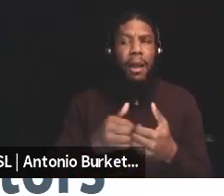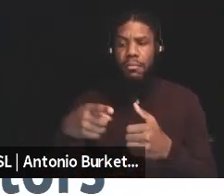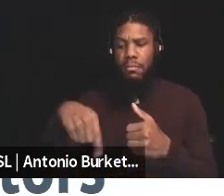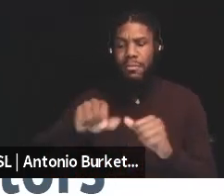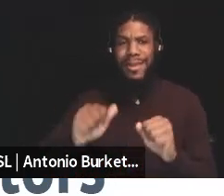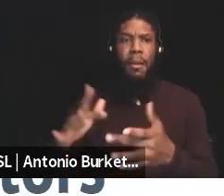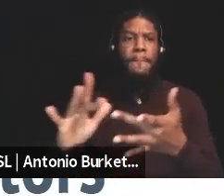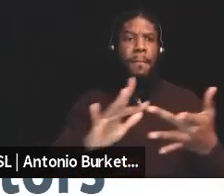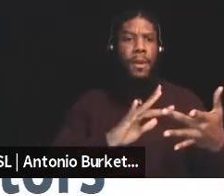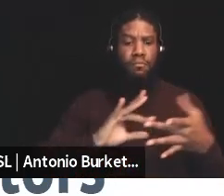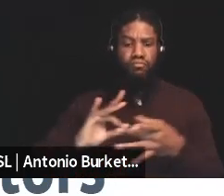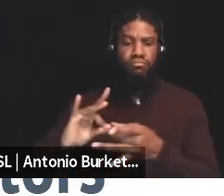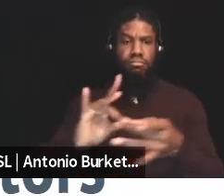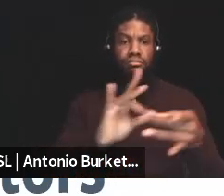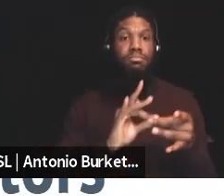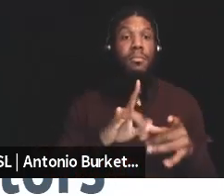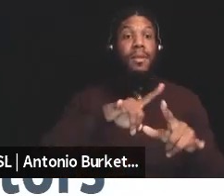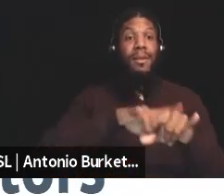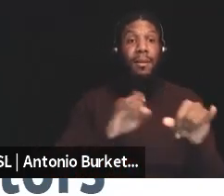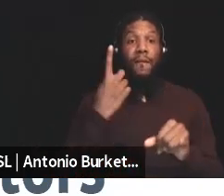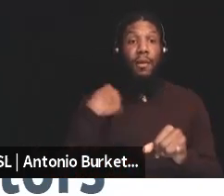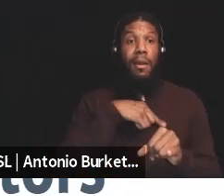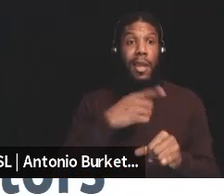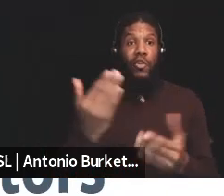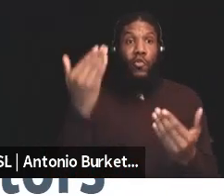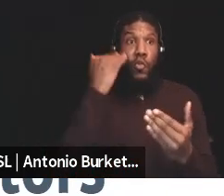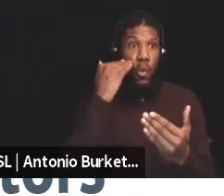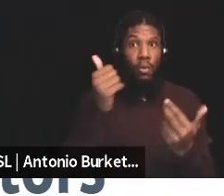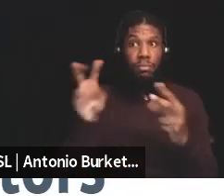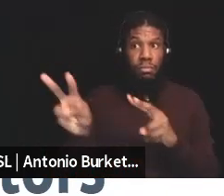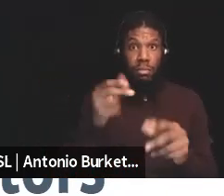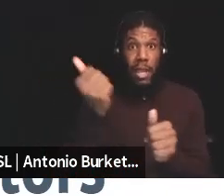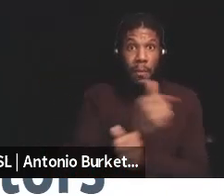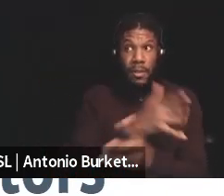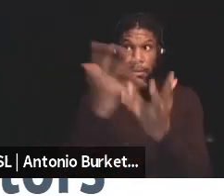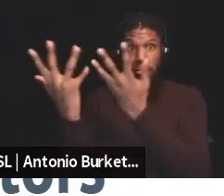but also a way for us to know that everything's as it should be and people are available at their